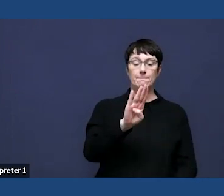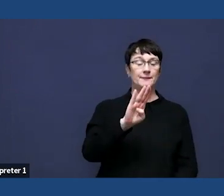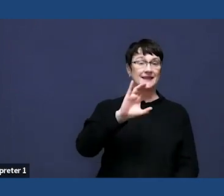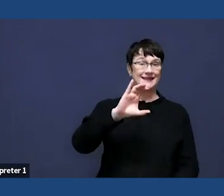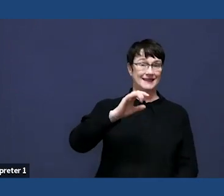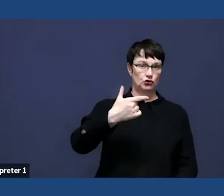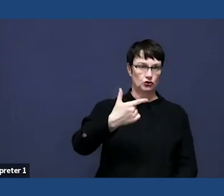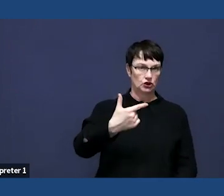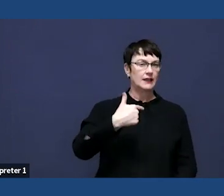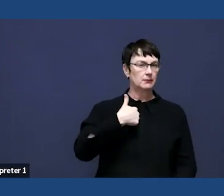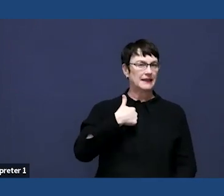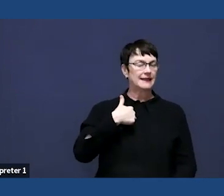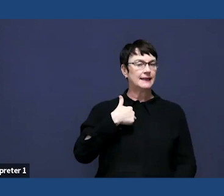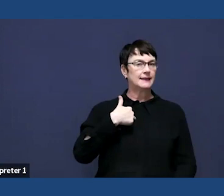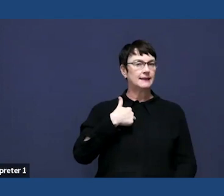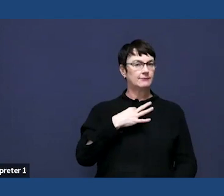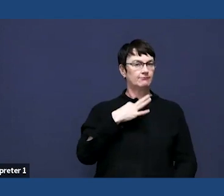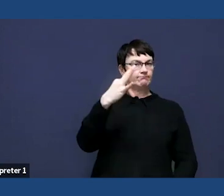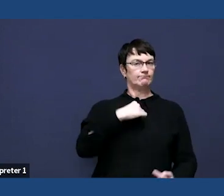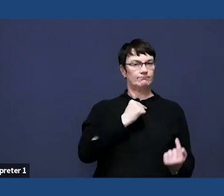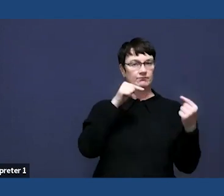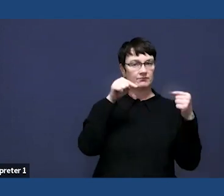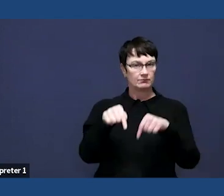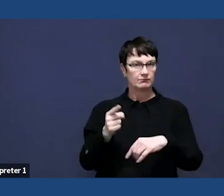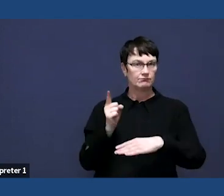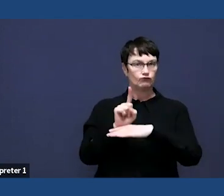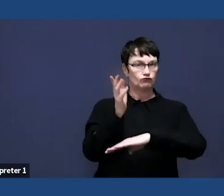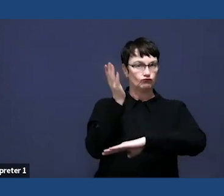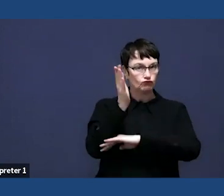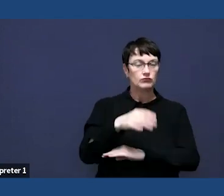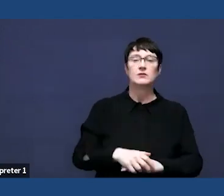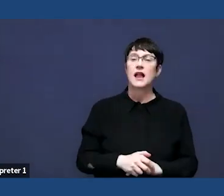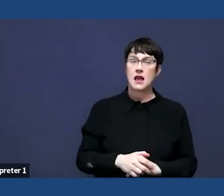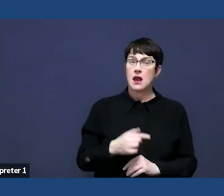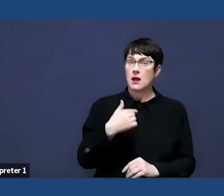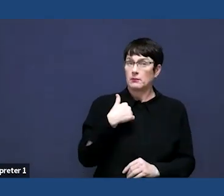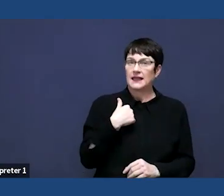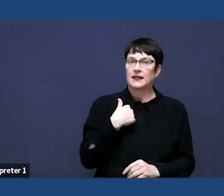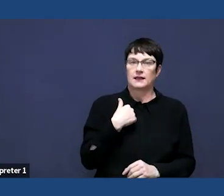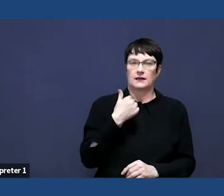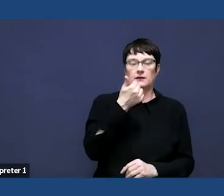I have the privilege of working across the intersection of healthcare, public sector,